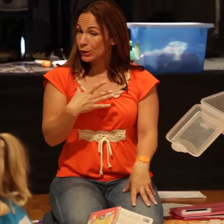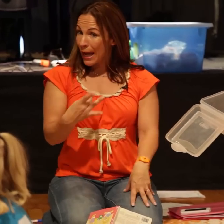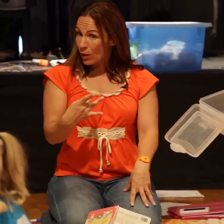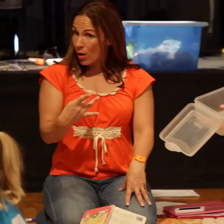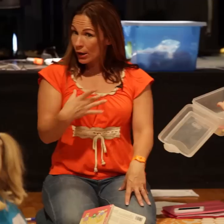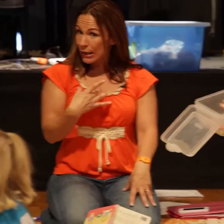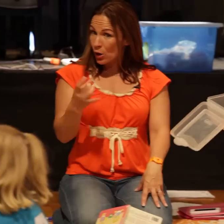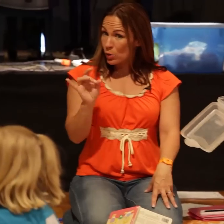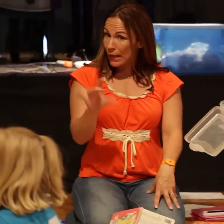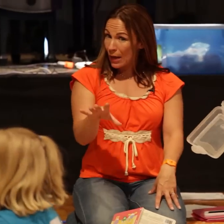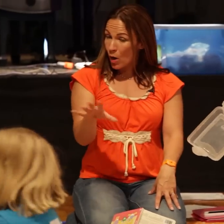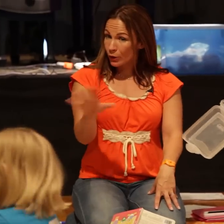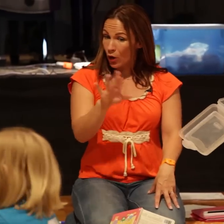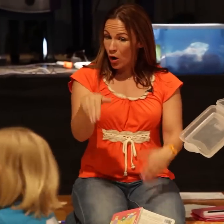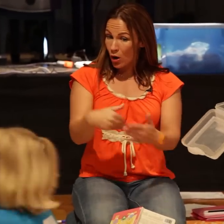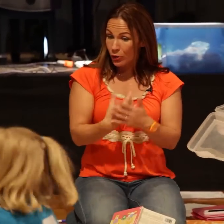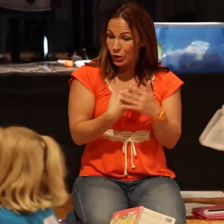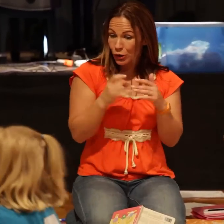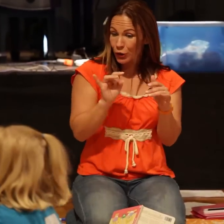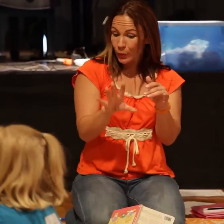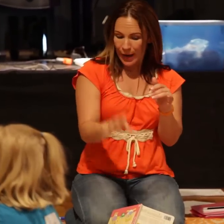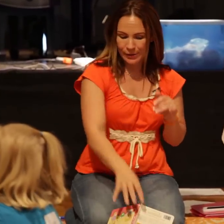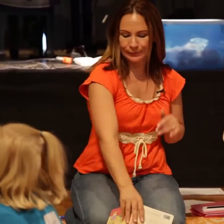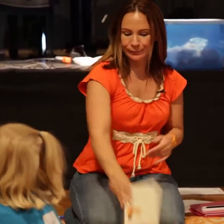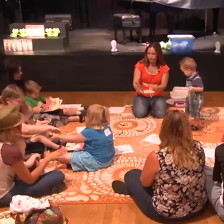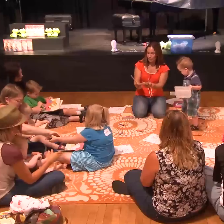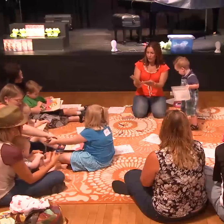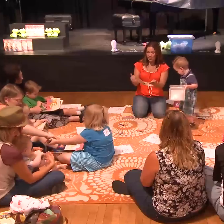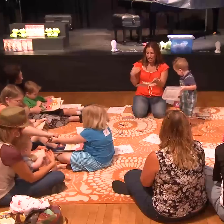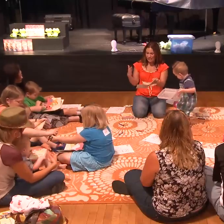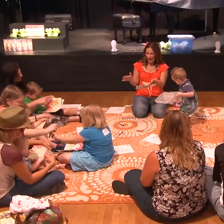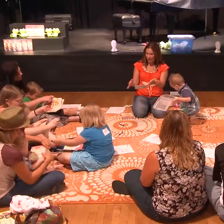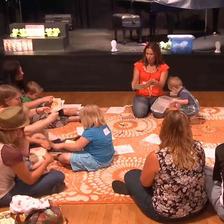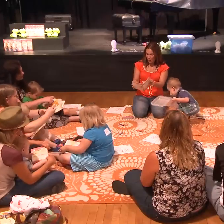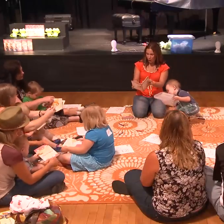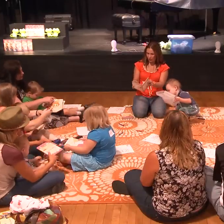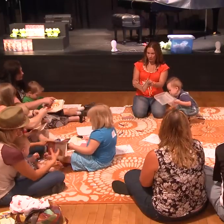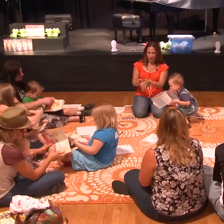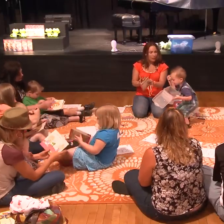Do you LIKE water? I DON'T-LIKE water. They're all just turn them around. So he doesn't have water. Crayons!